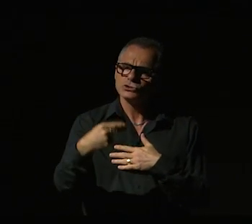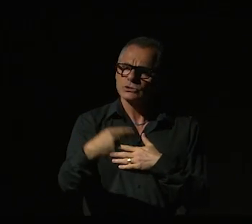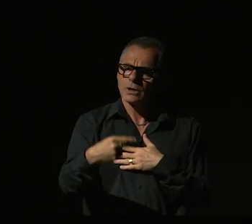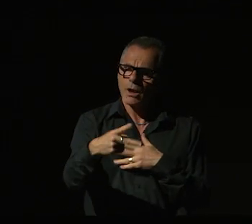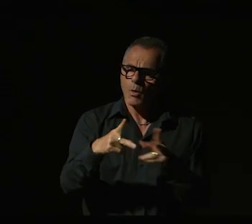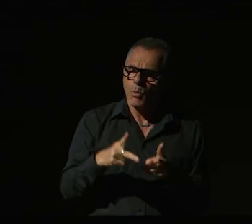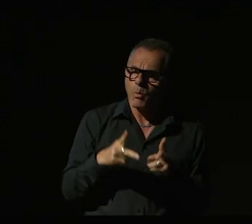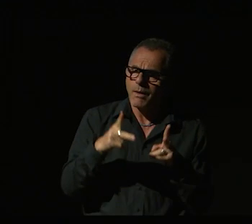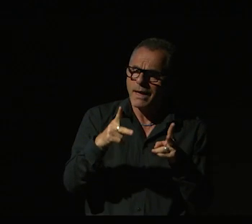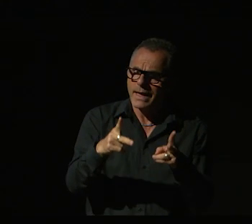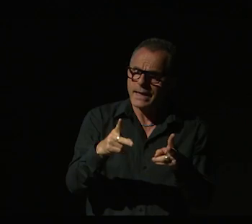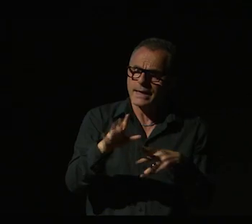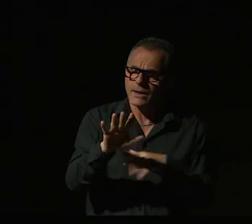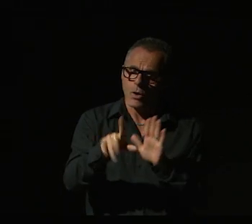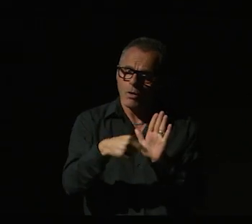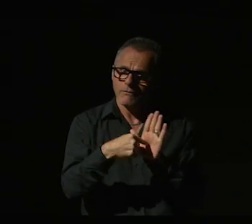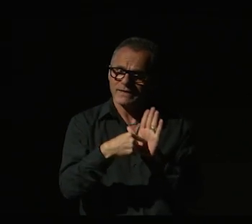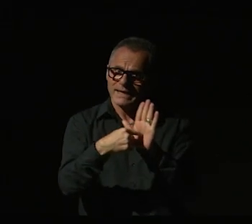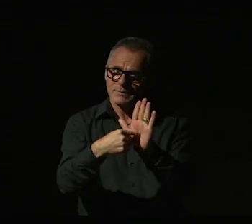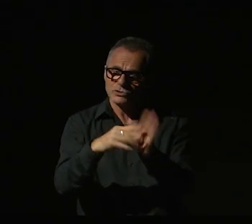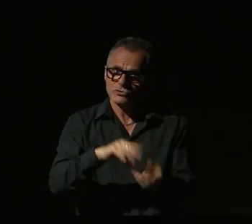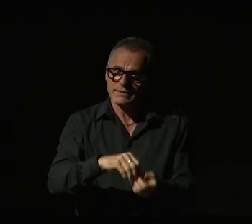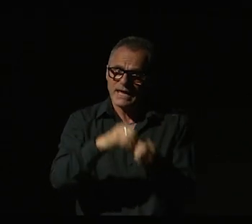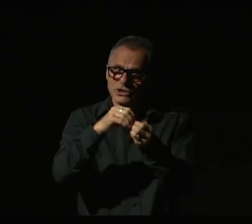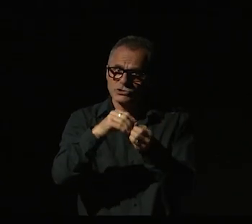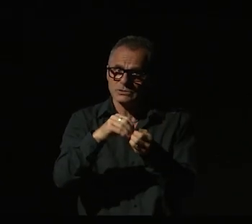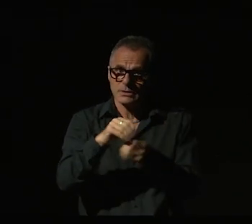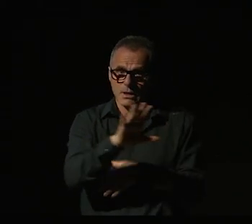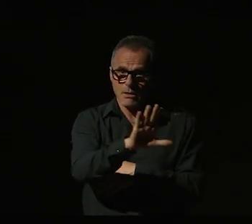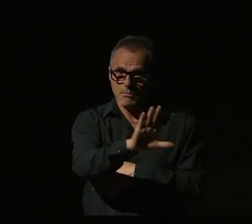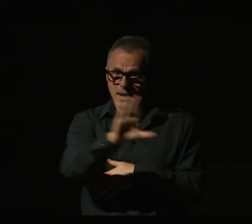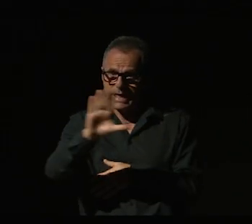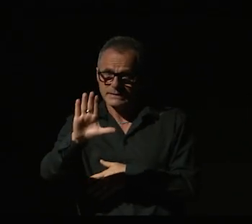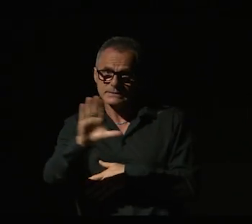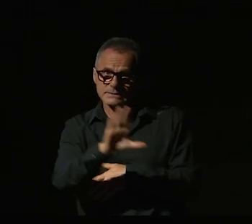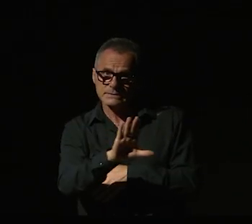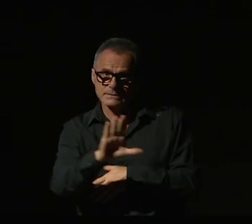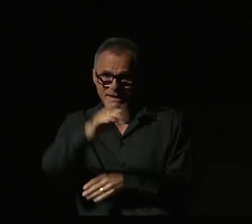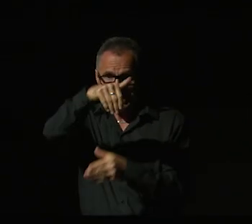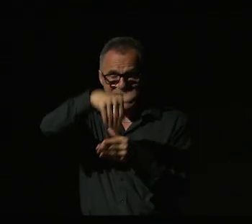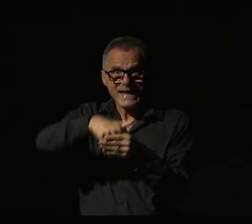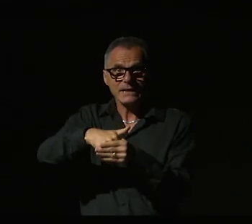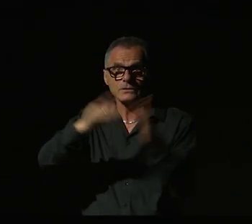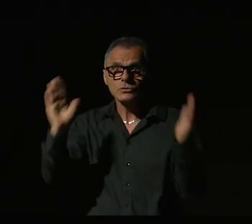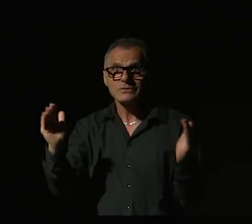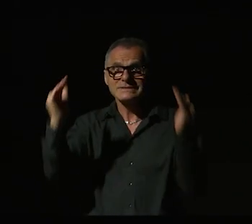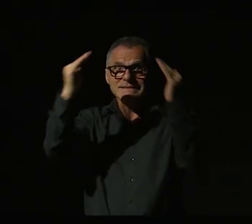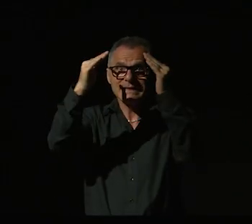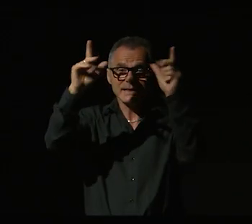that is the images that are placed like illusions almost into the vaulted ceiling framed.